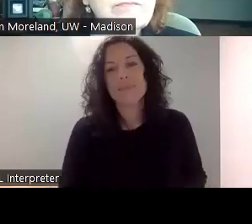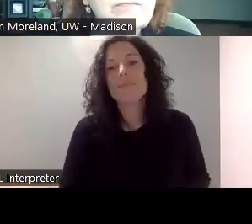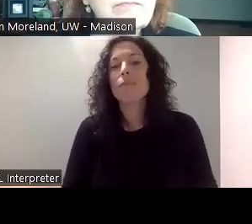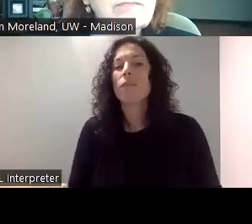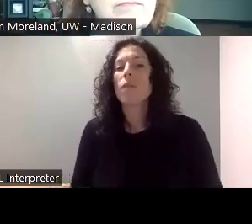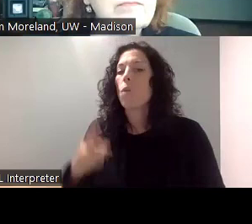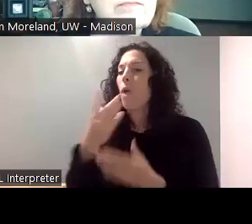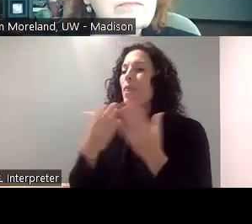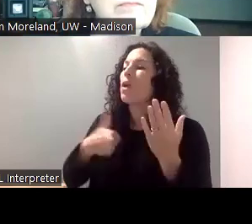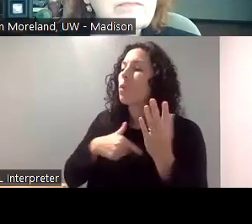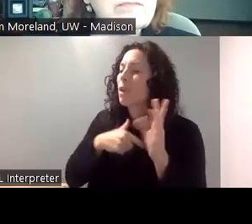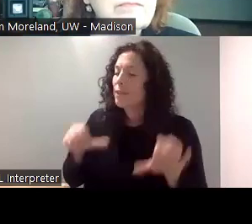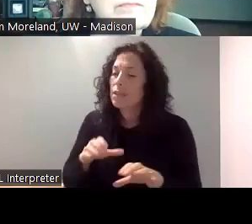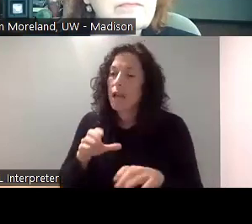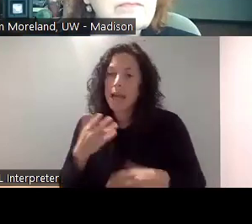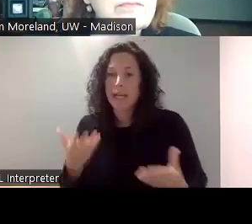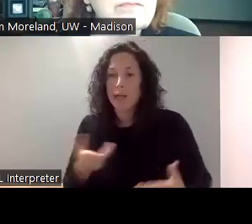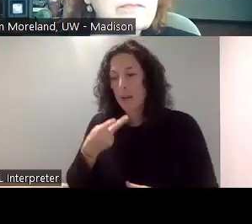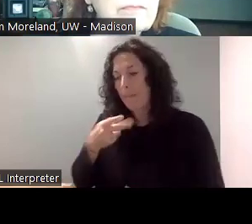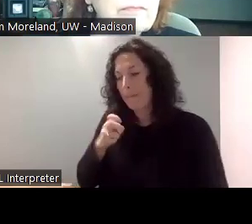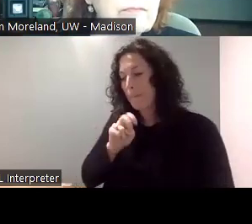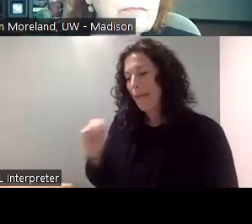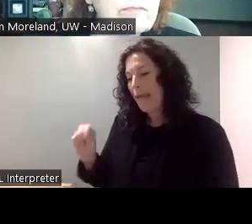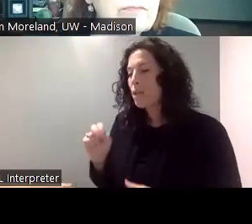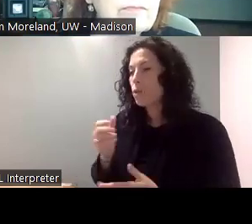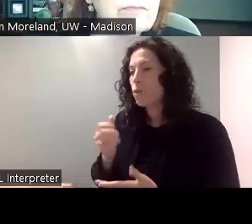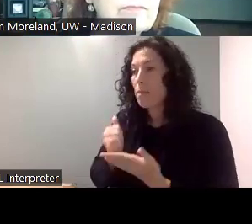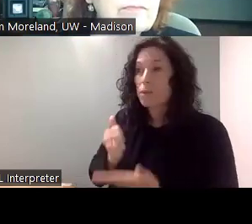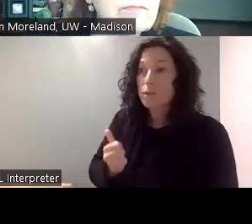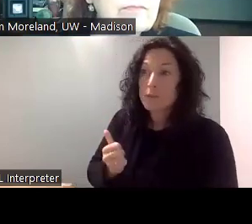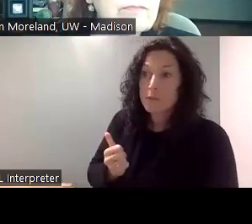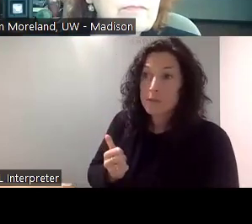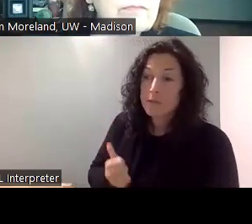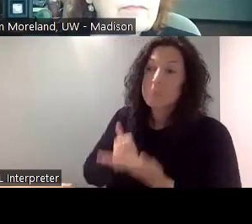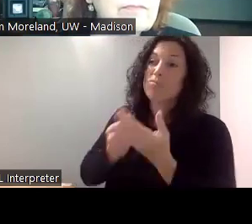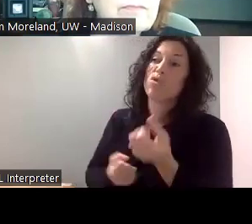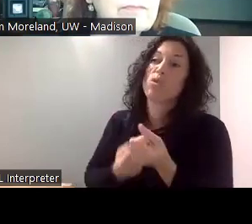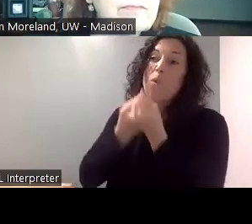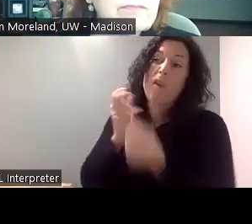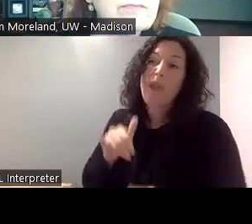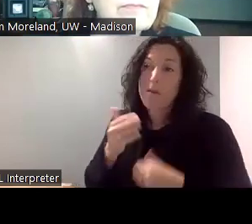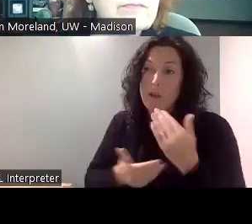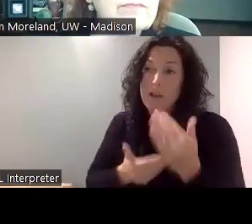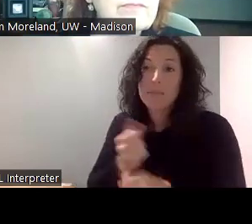that we've done at Penn to help support that process and make sure all the stakeholders are aware is,